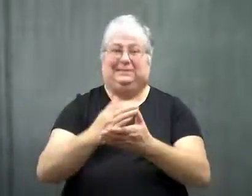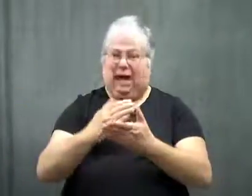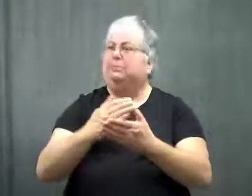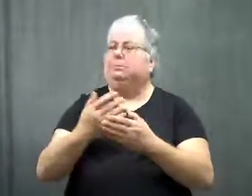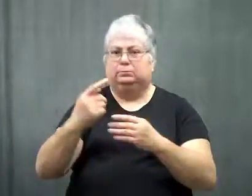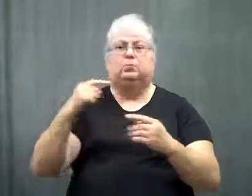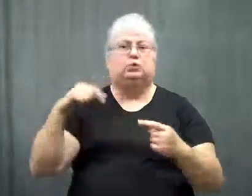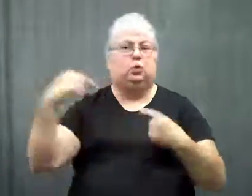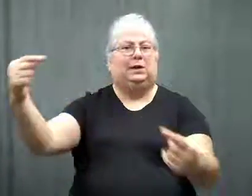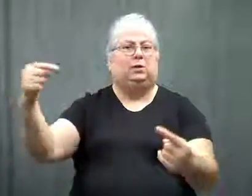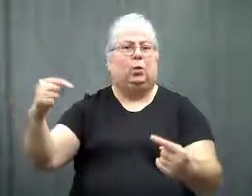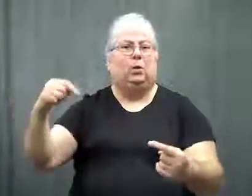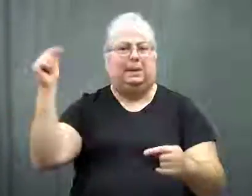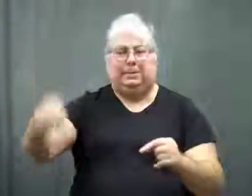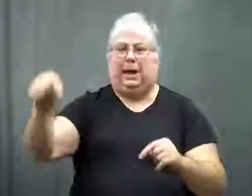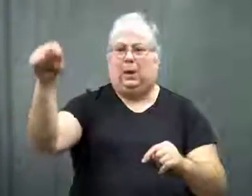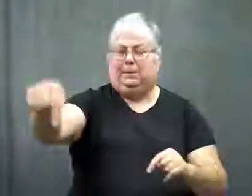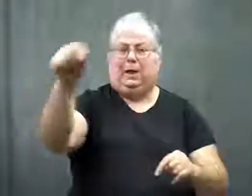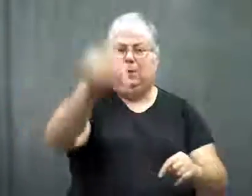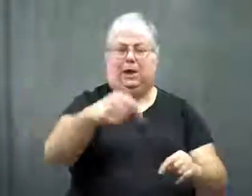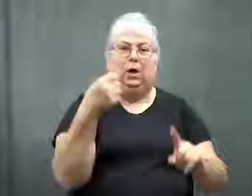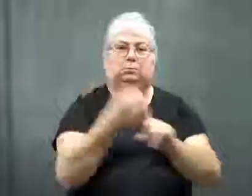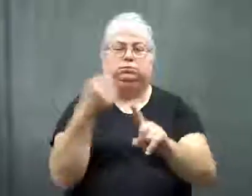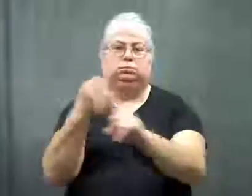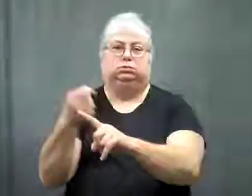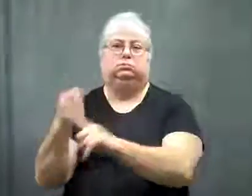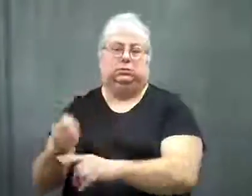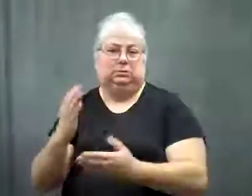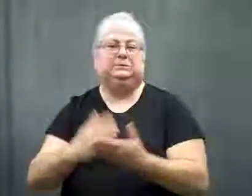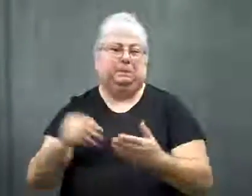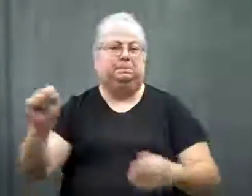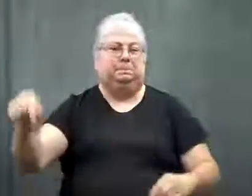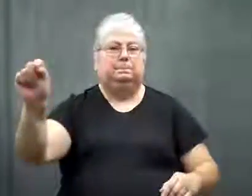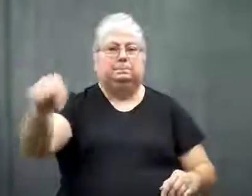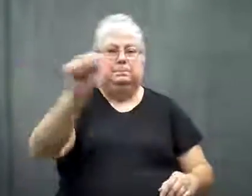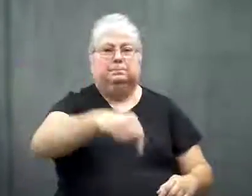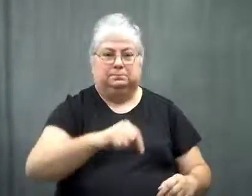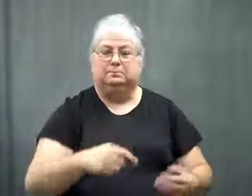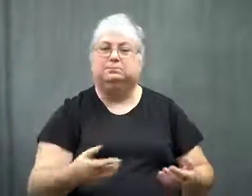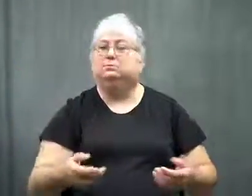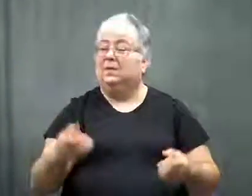Some areas had tornadoes as well.